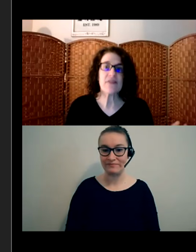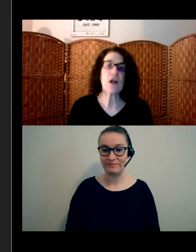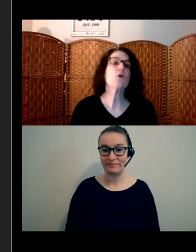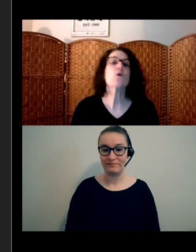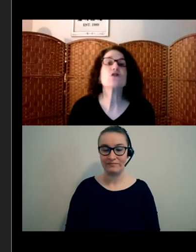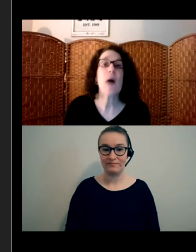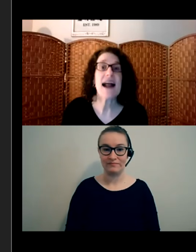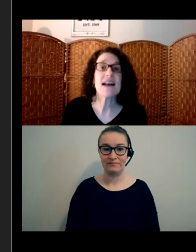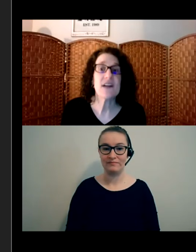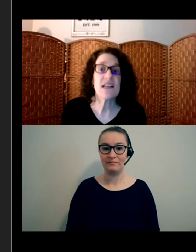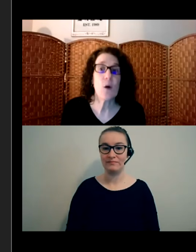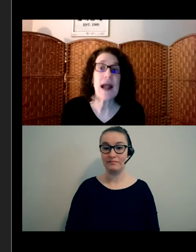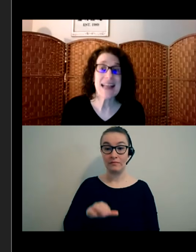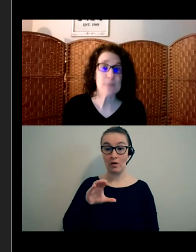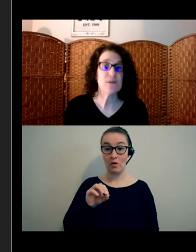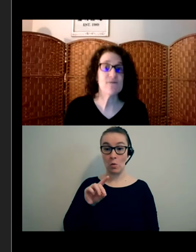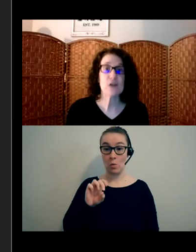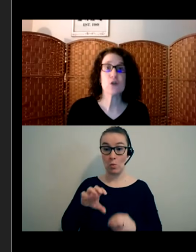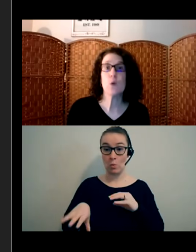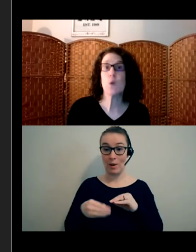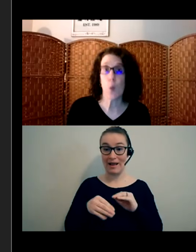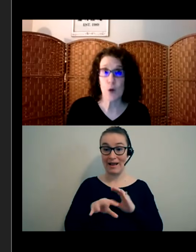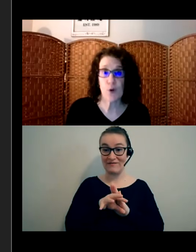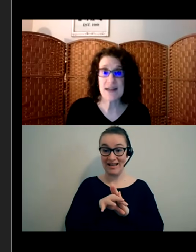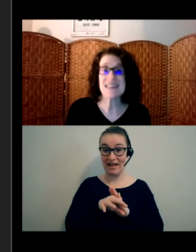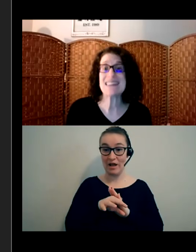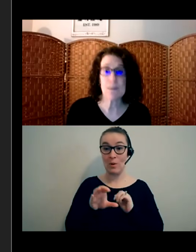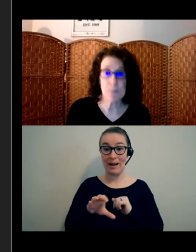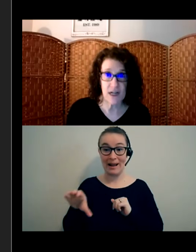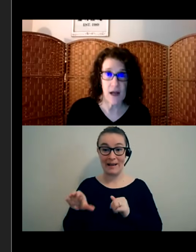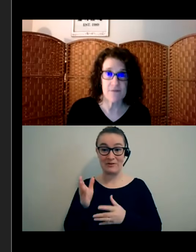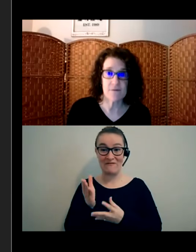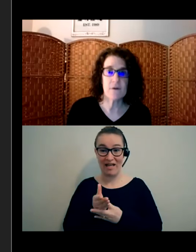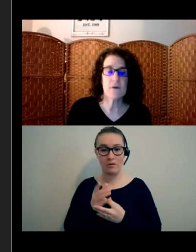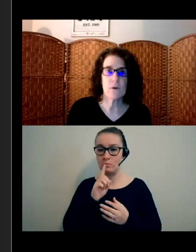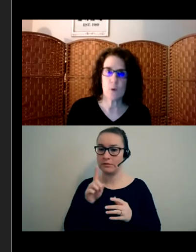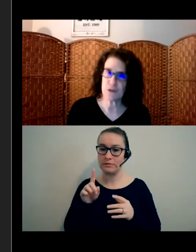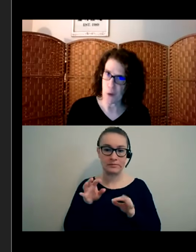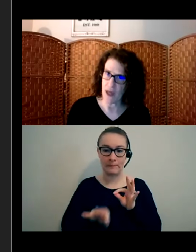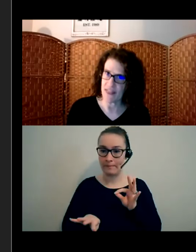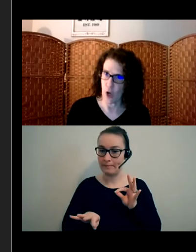The code to add a video and caption file to WordPress is simple enough. Or so I thought.